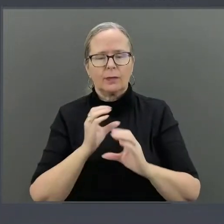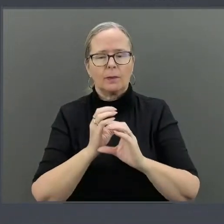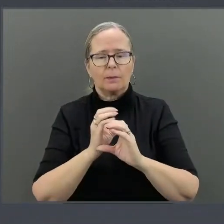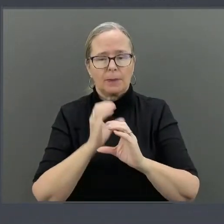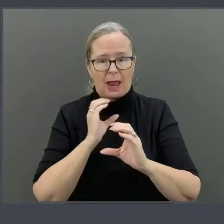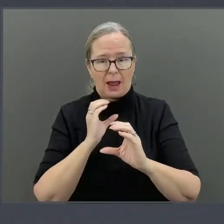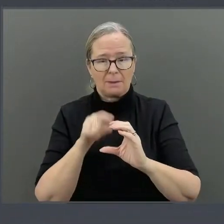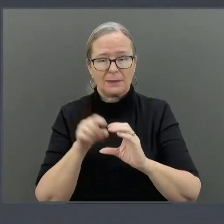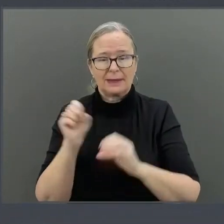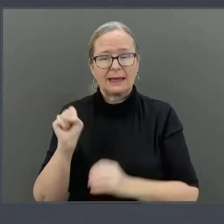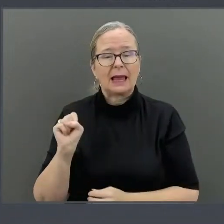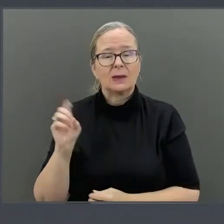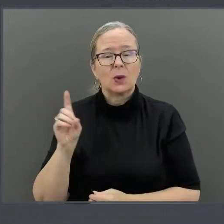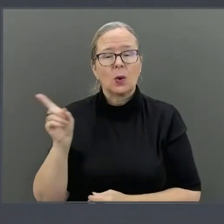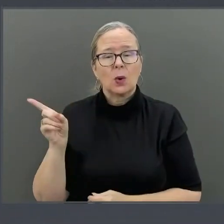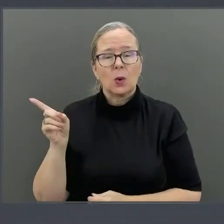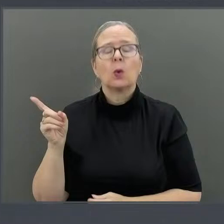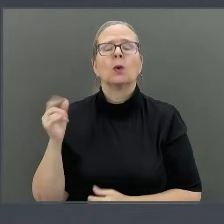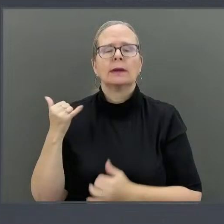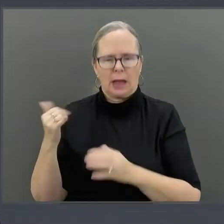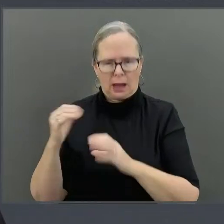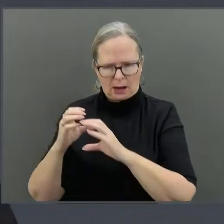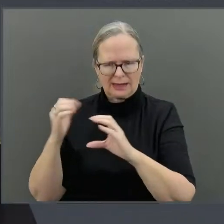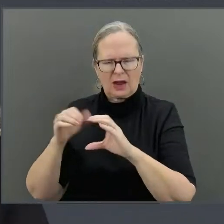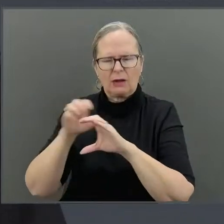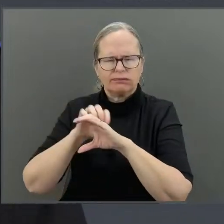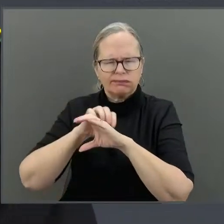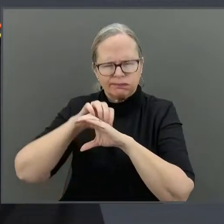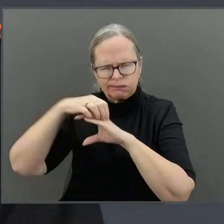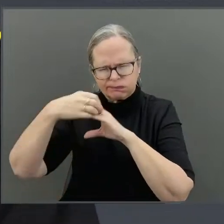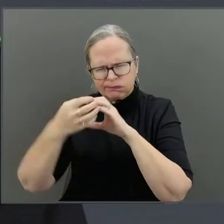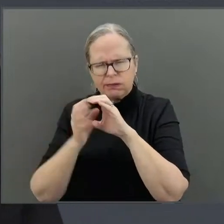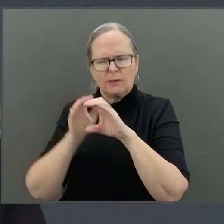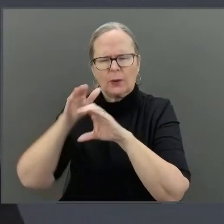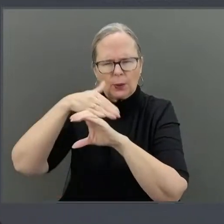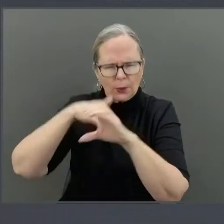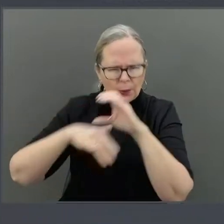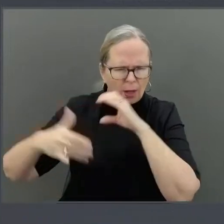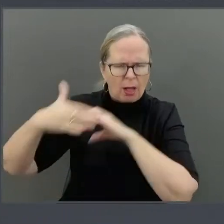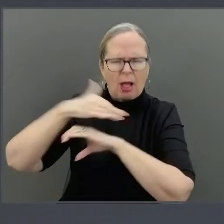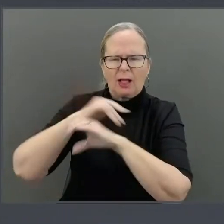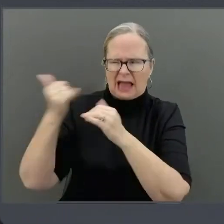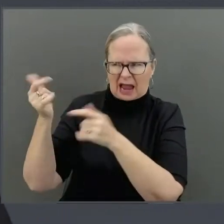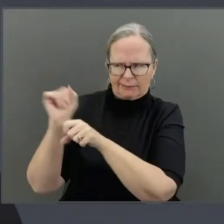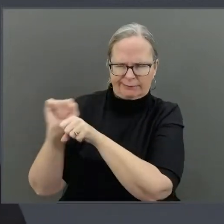general manager Thompson as the mayor mentioned while we while we again met our daily reduction